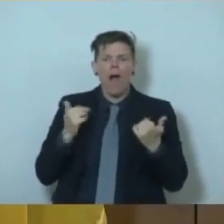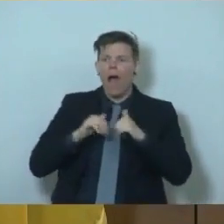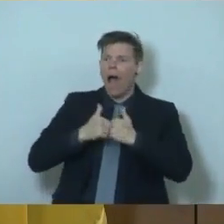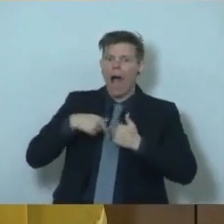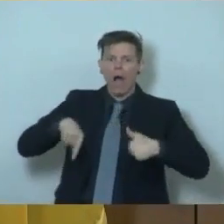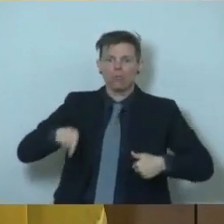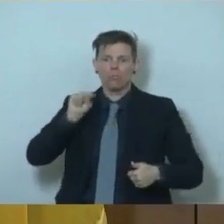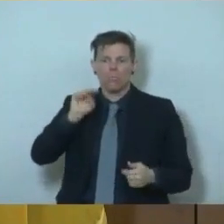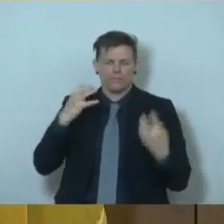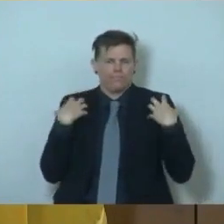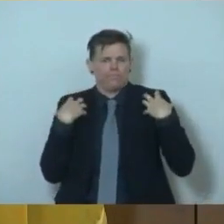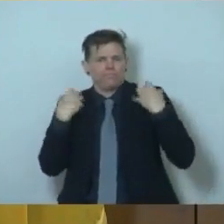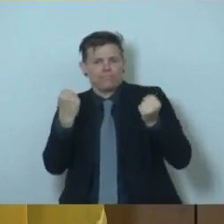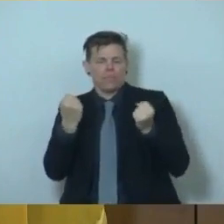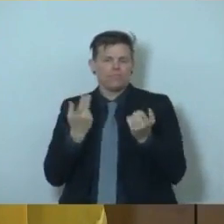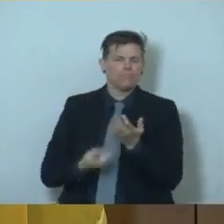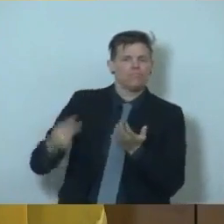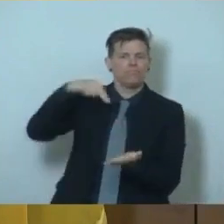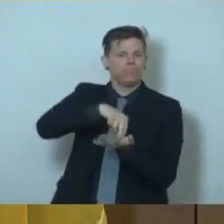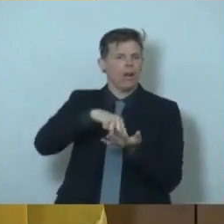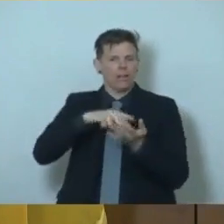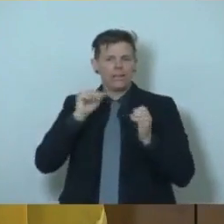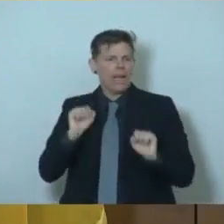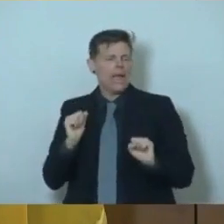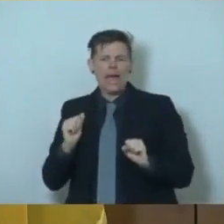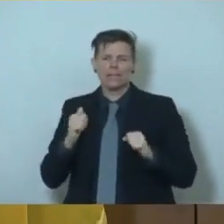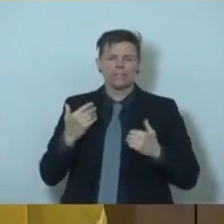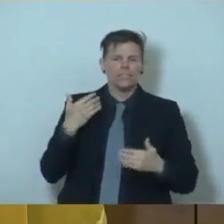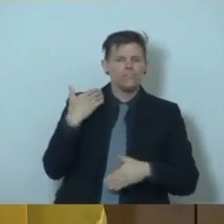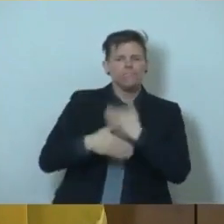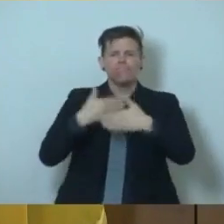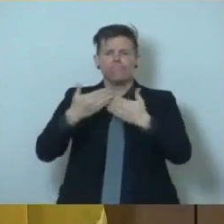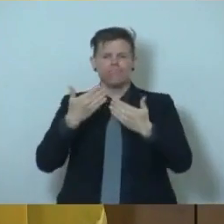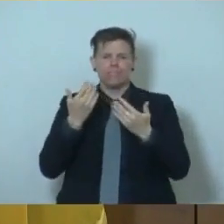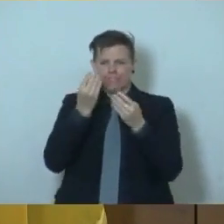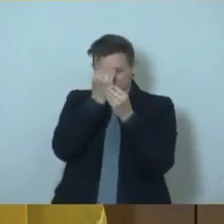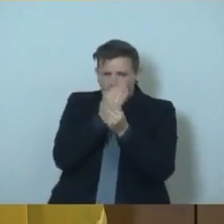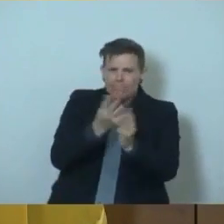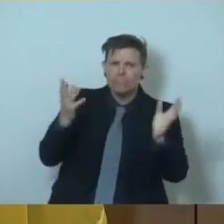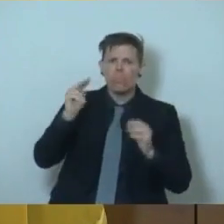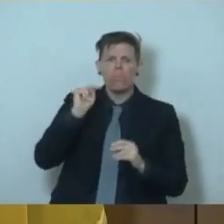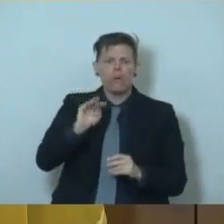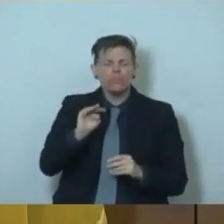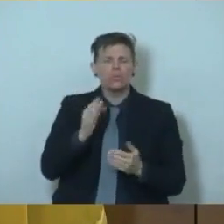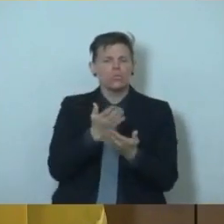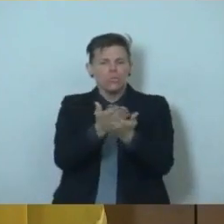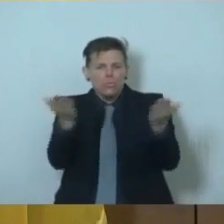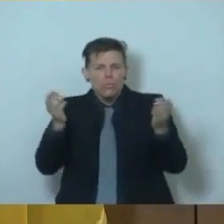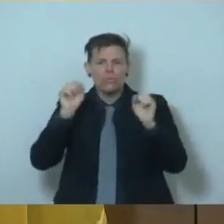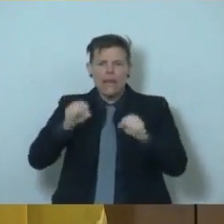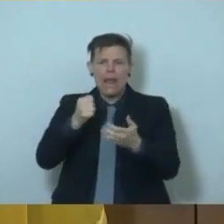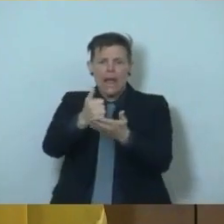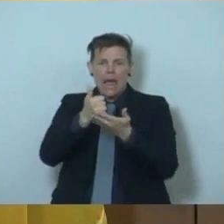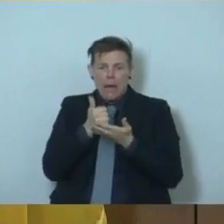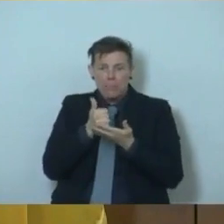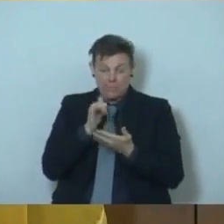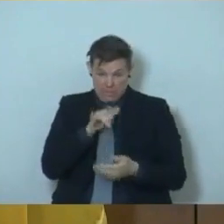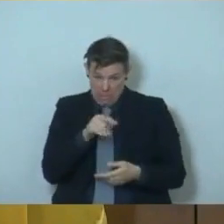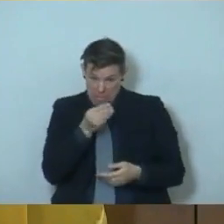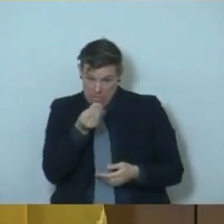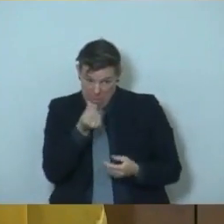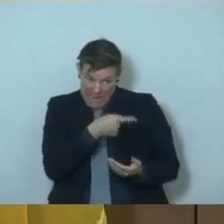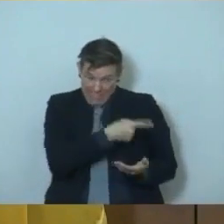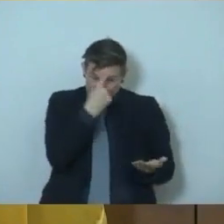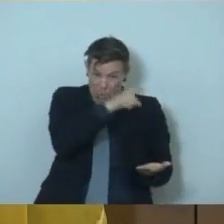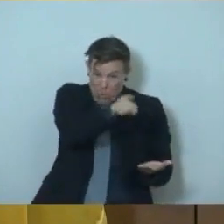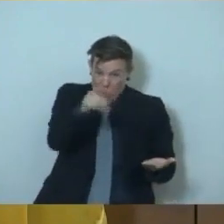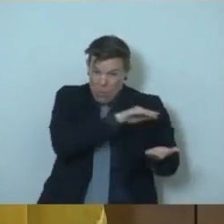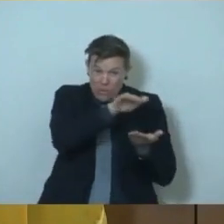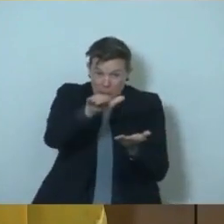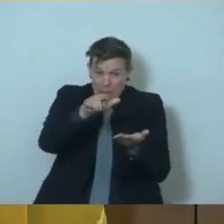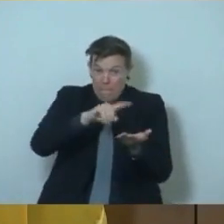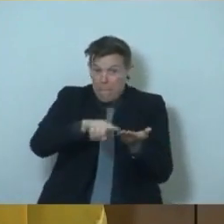BUT IF WE HAVE ECONOMIC RECOVERY AND IF WE ARE GOIN TO SIGNAL TO NEW MEXICAN THAT'S THE MONEY WE SAVED THEY HELP US SAVE.